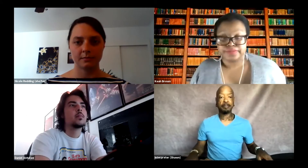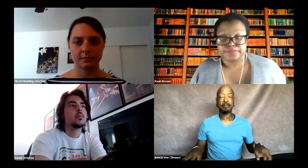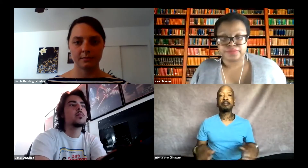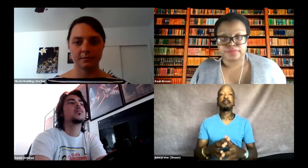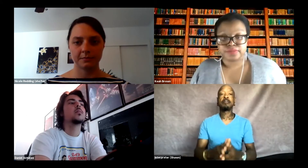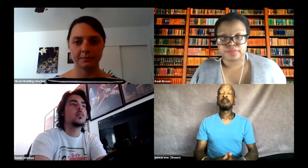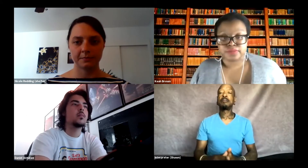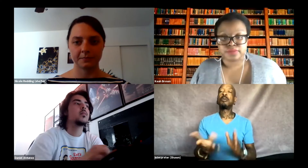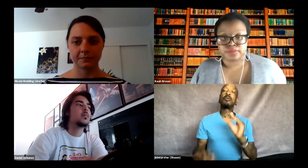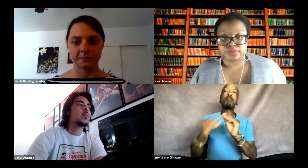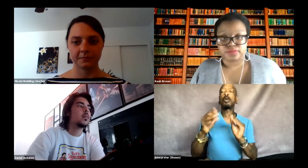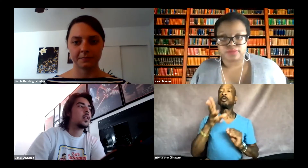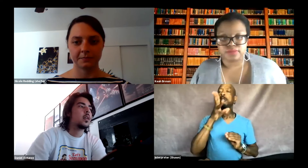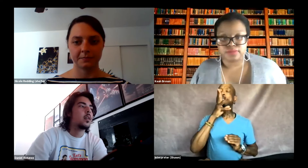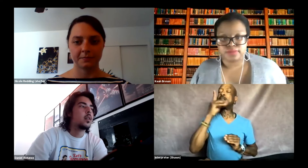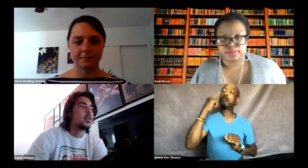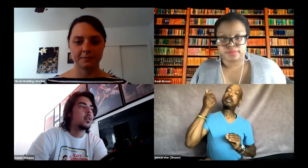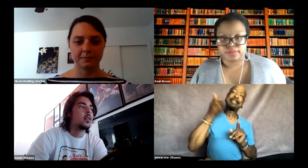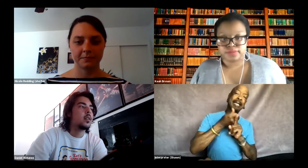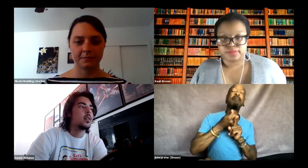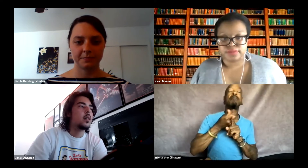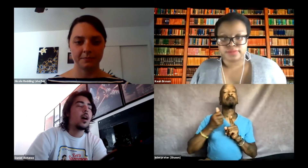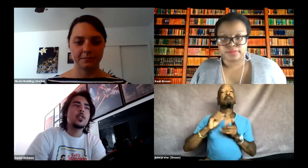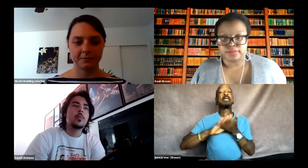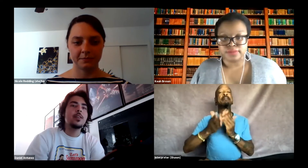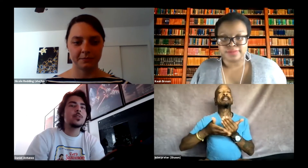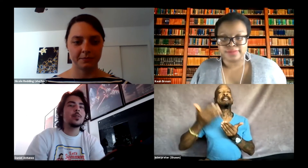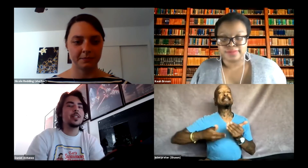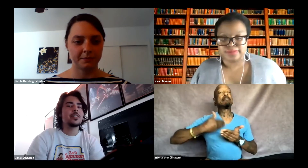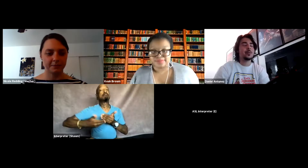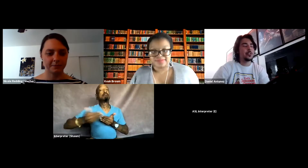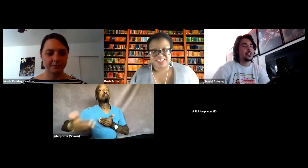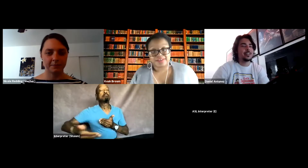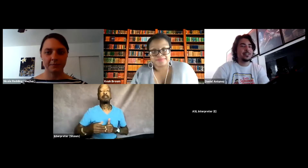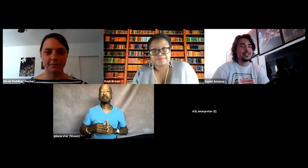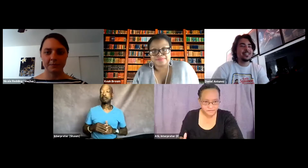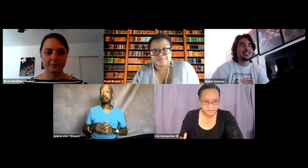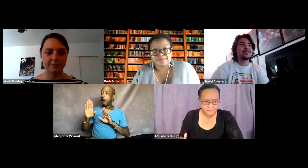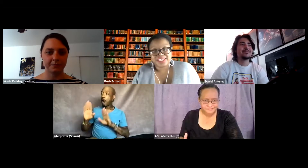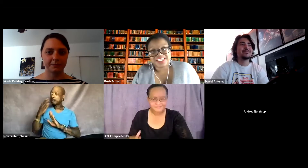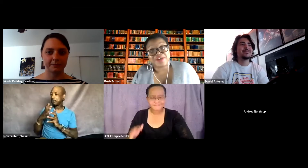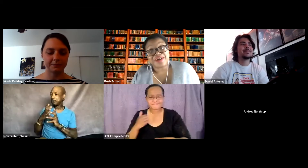Daniel Antunez: awesome Thank you so much, I appreciate that greatly.